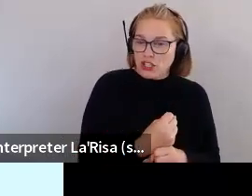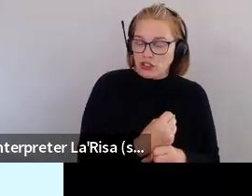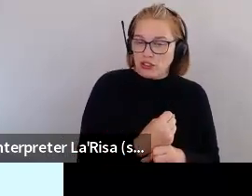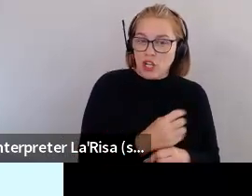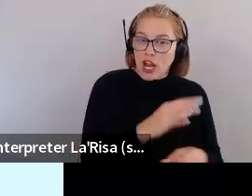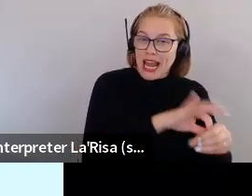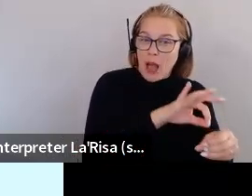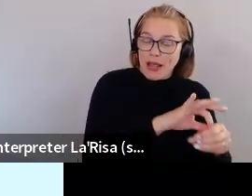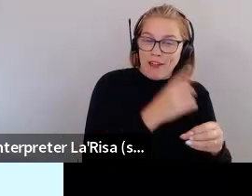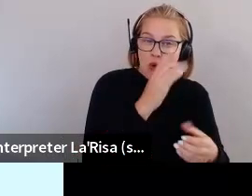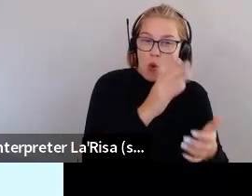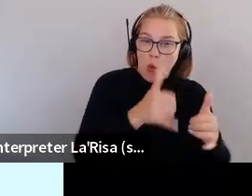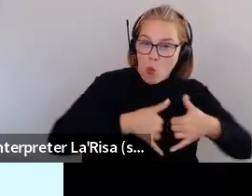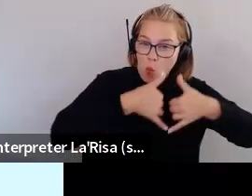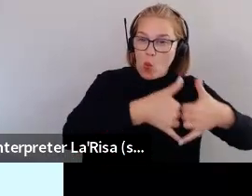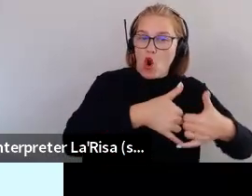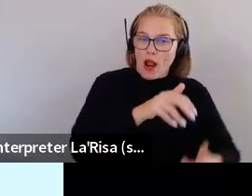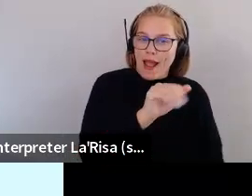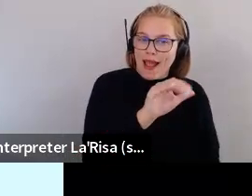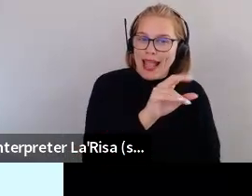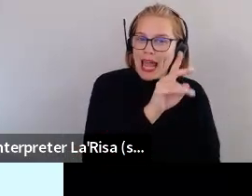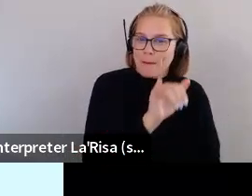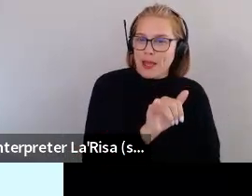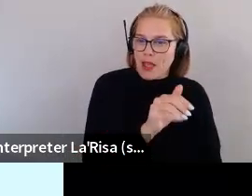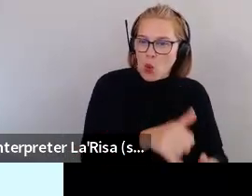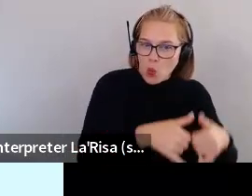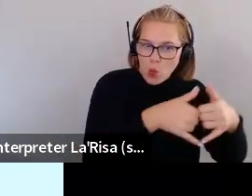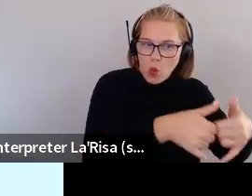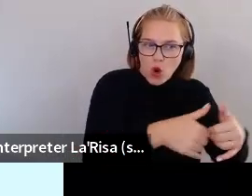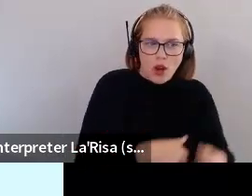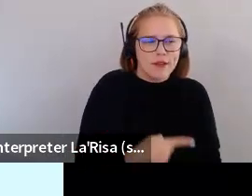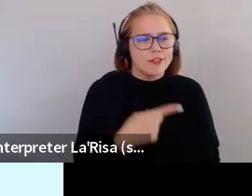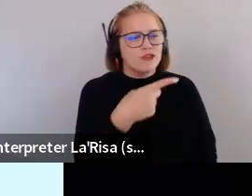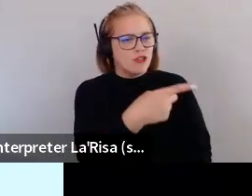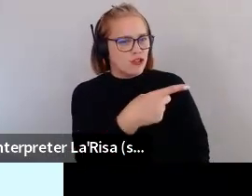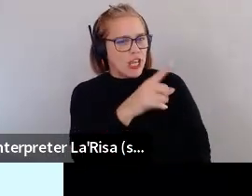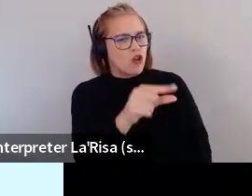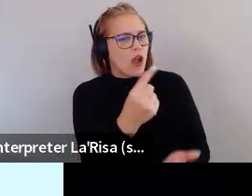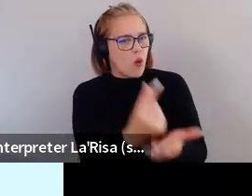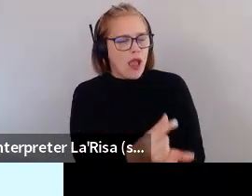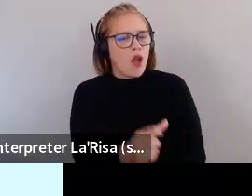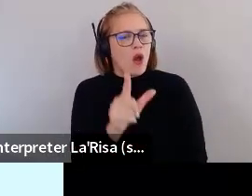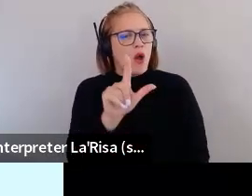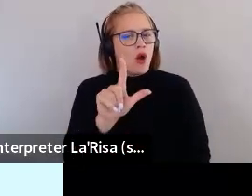seen the movie crypt camp that she was an. That has been popular for the